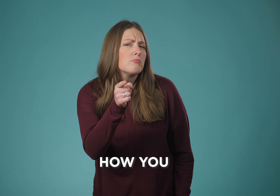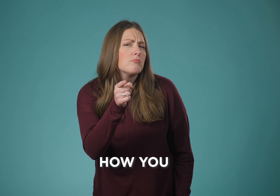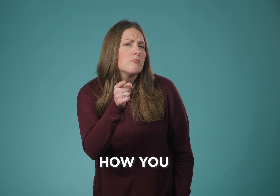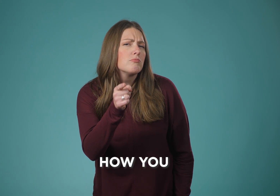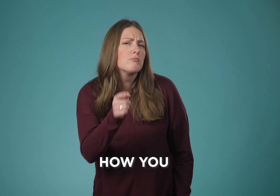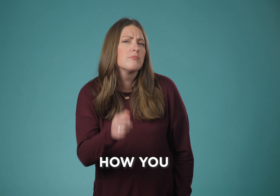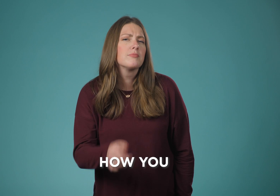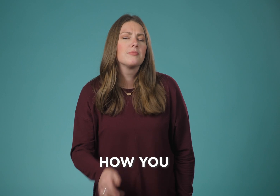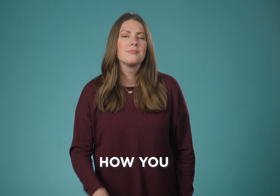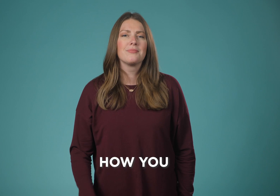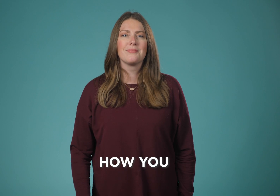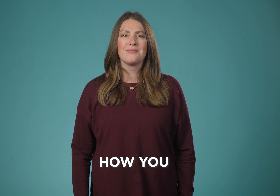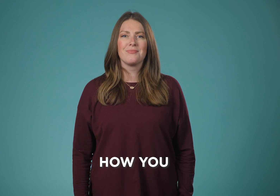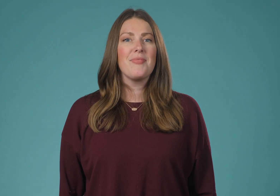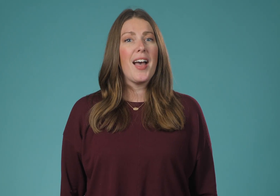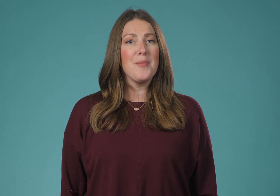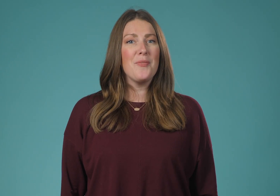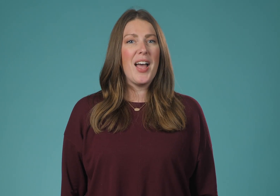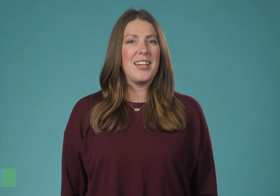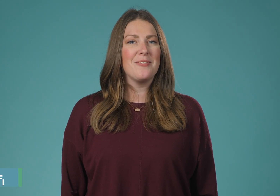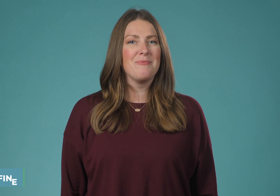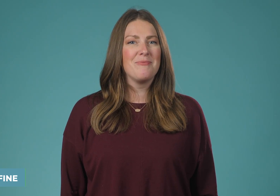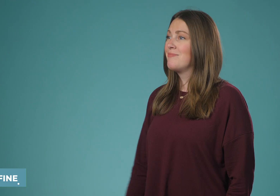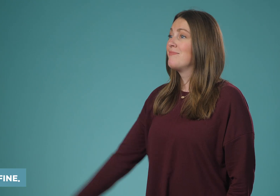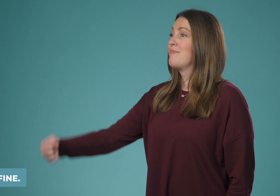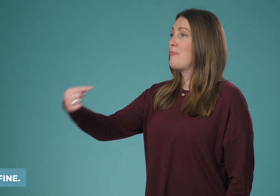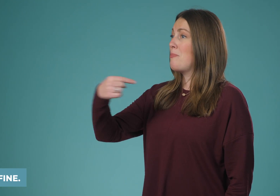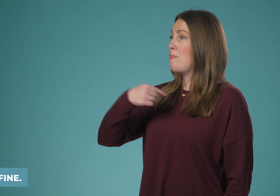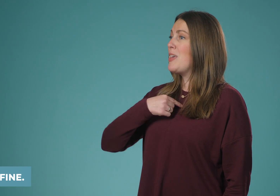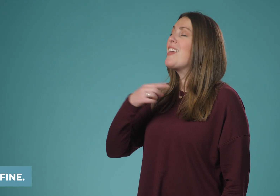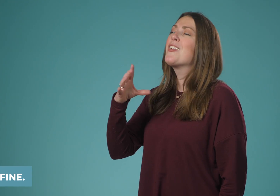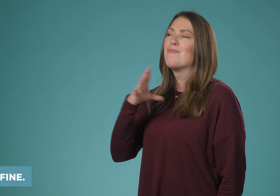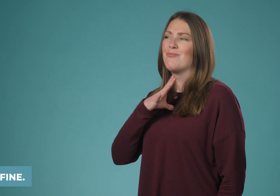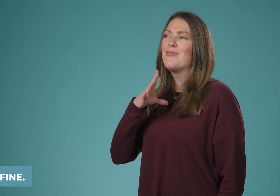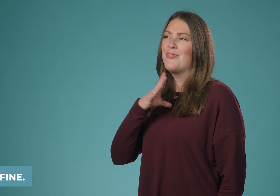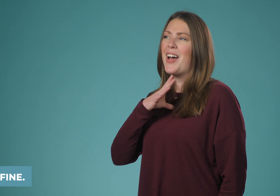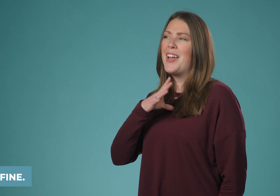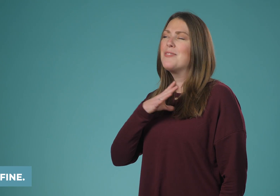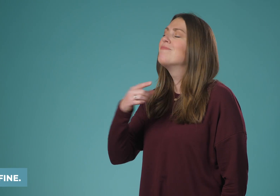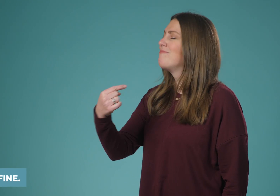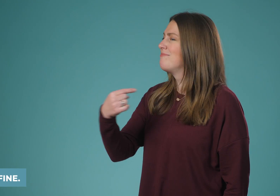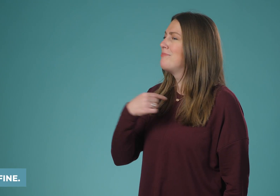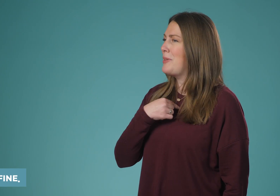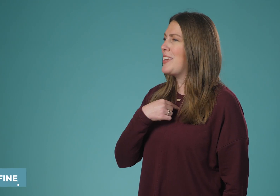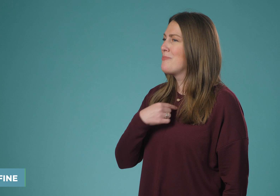I'm fine. 'Me fine me.'